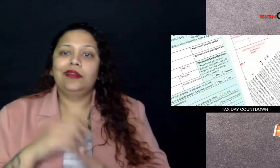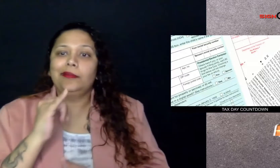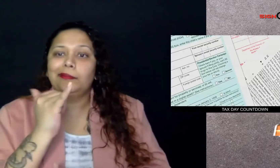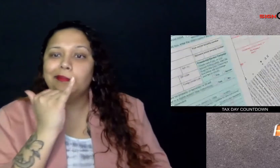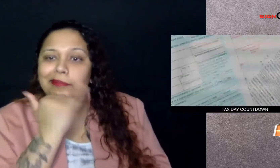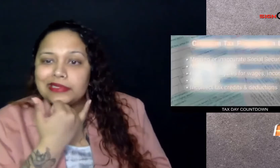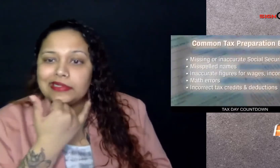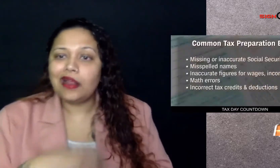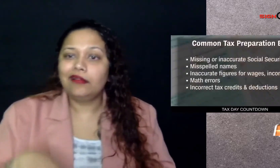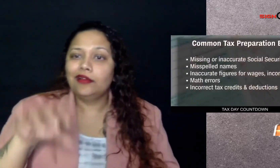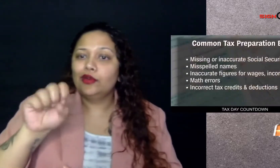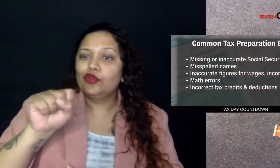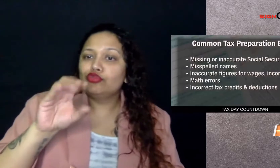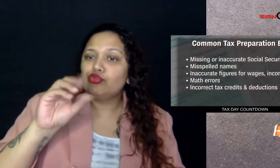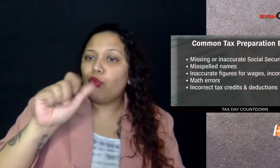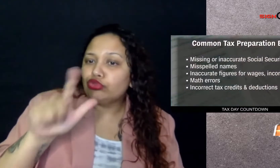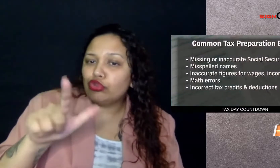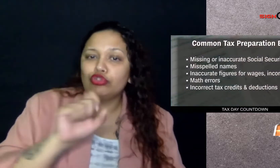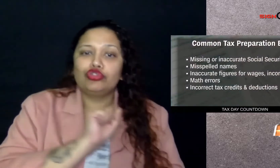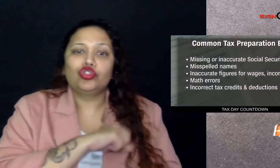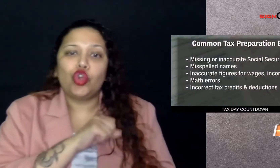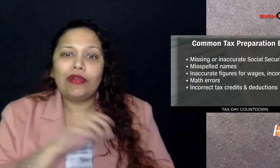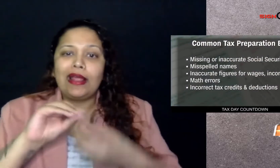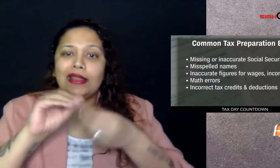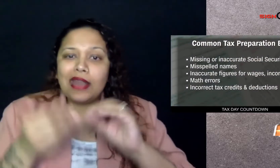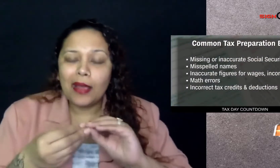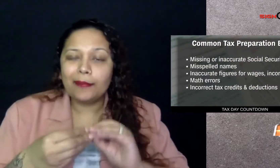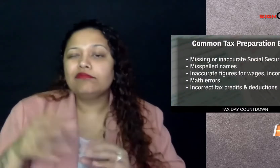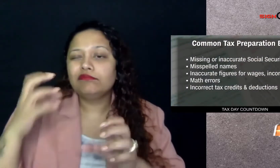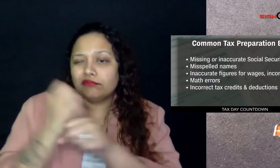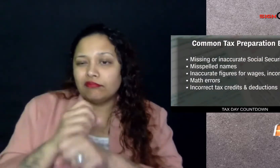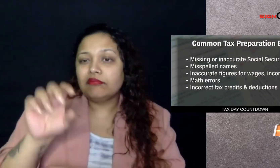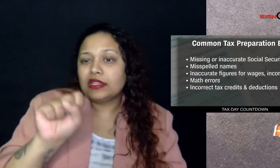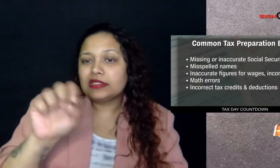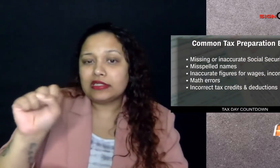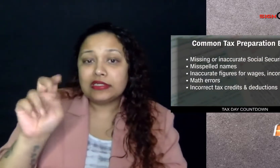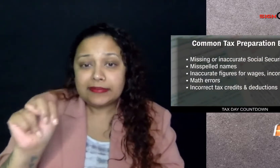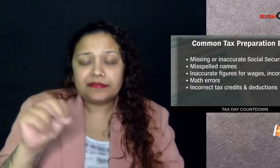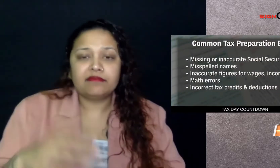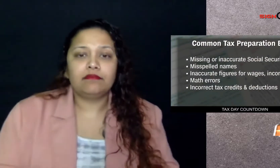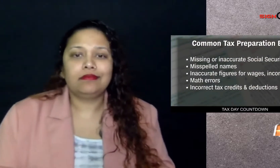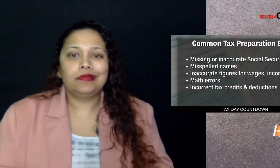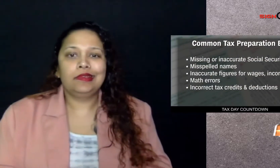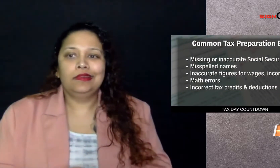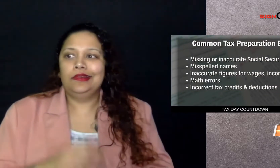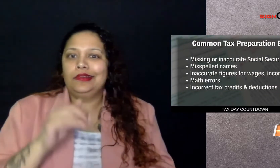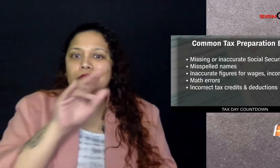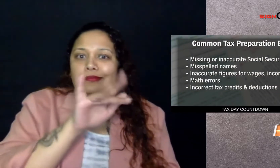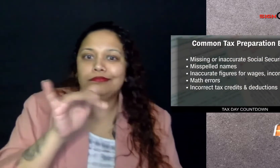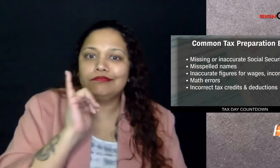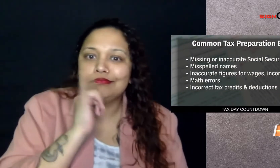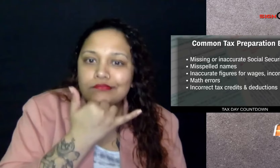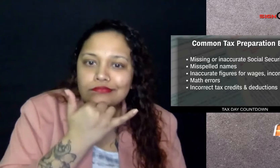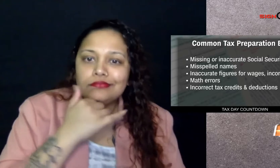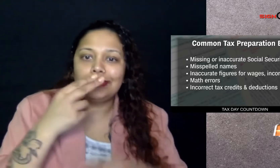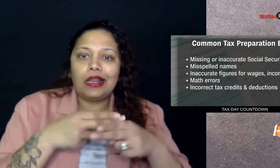missing or inaccurate Social Security numbers misspelled names and inaccurate amounts